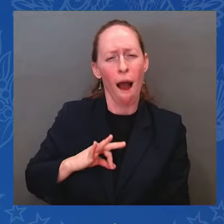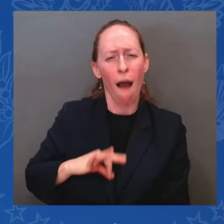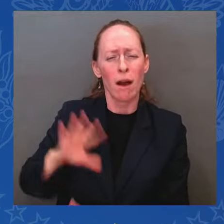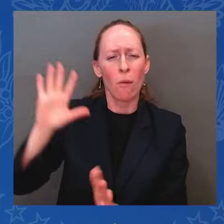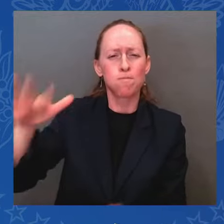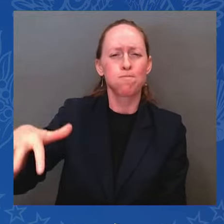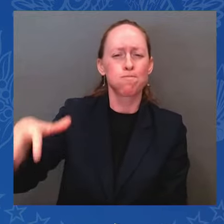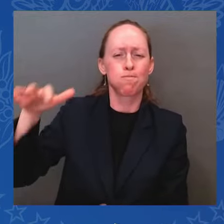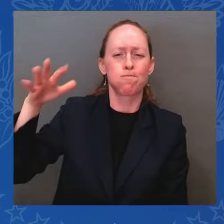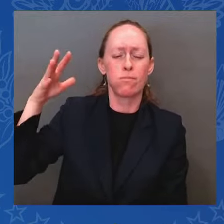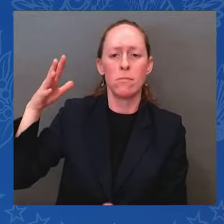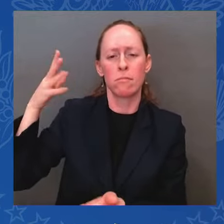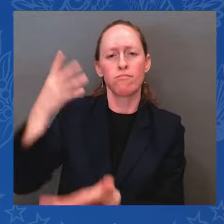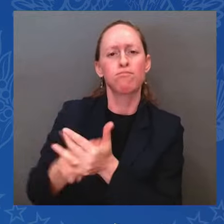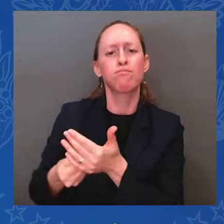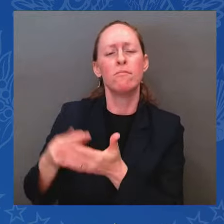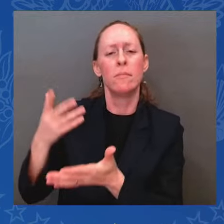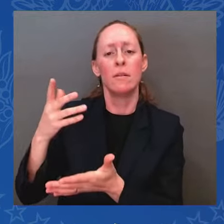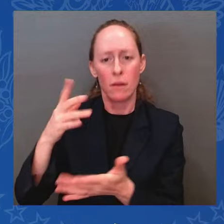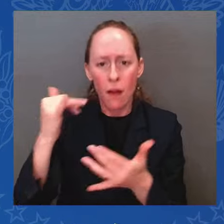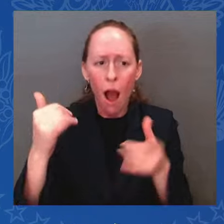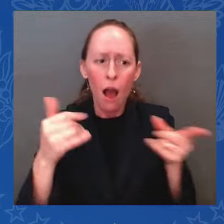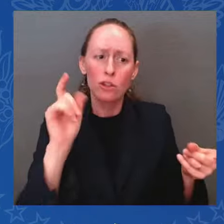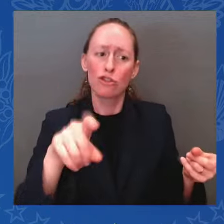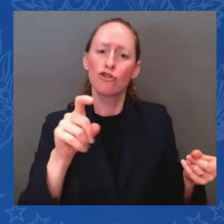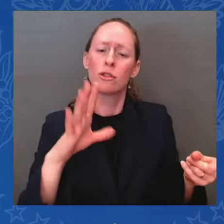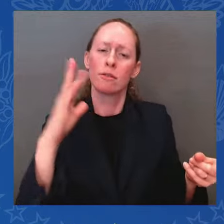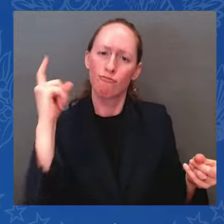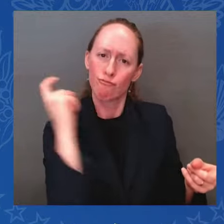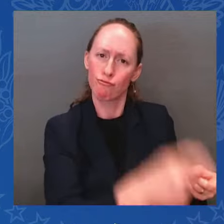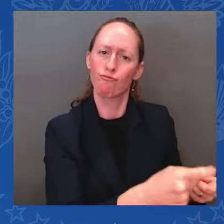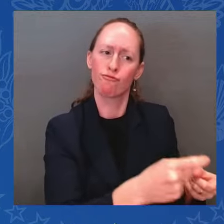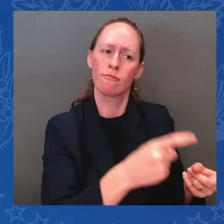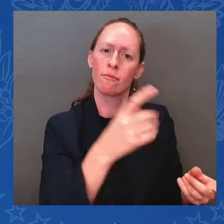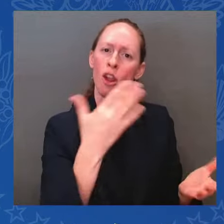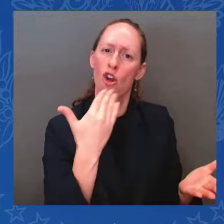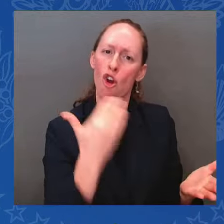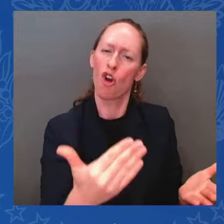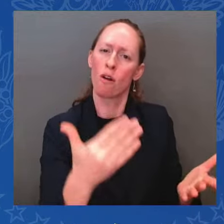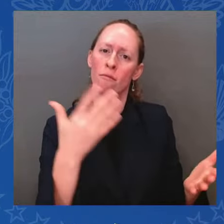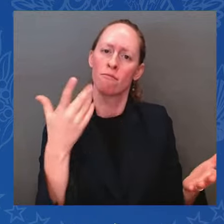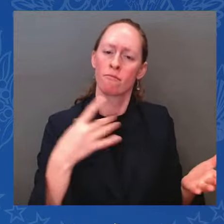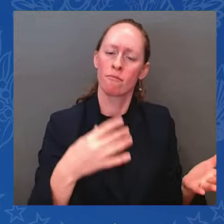Record corporate profits, which they have, should be shared by record contracts for the UAW.